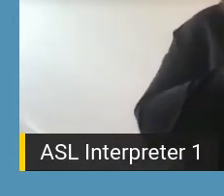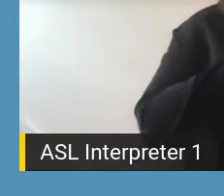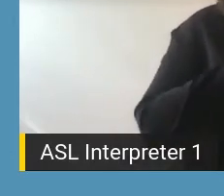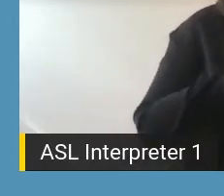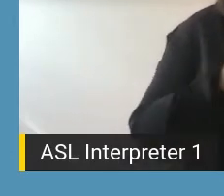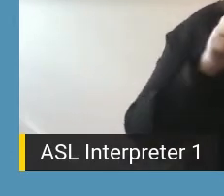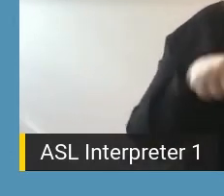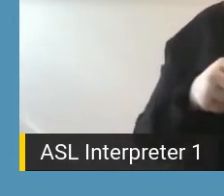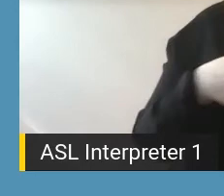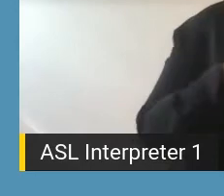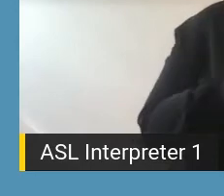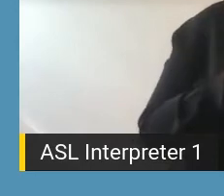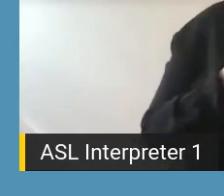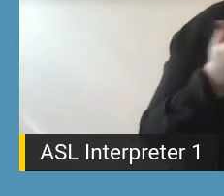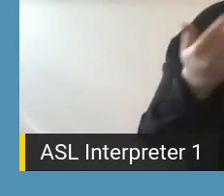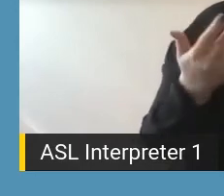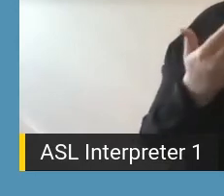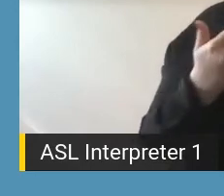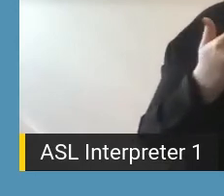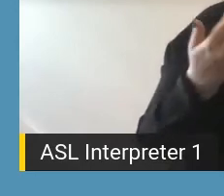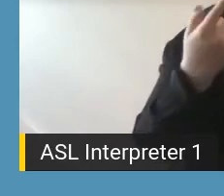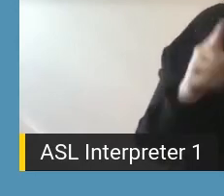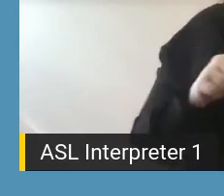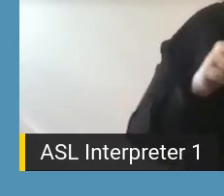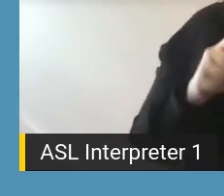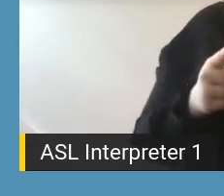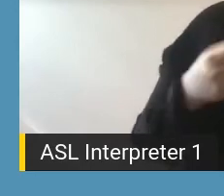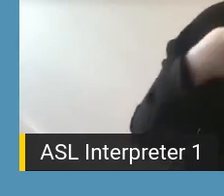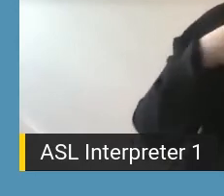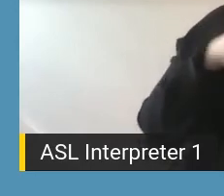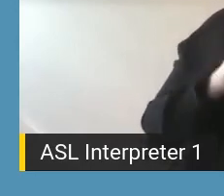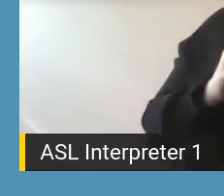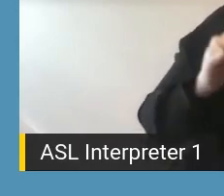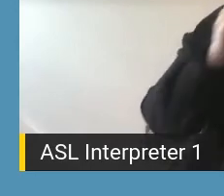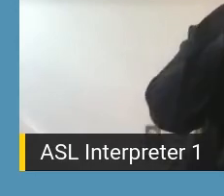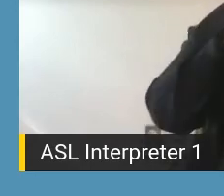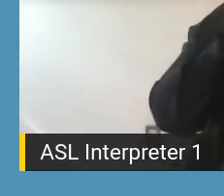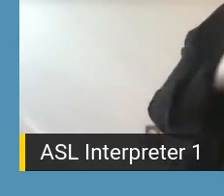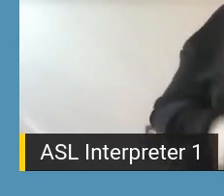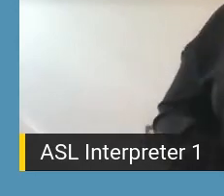but it seems to be a little bit easier if you've got two going at the same time -- at the beginning, right?